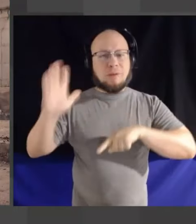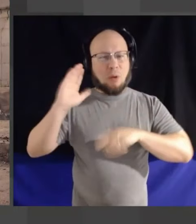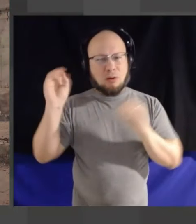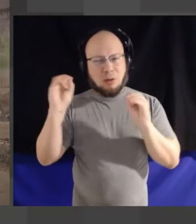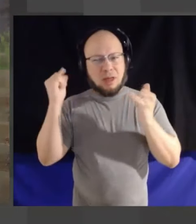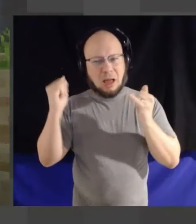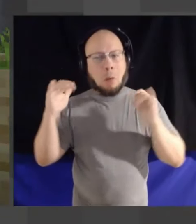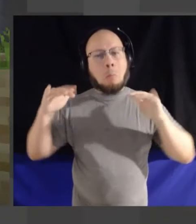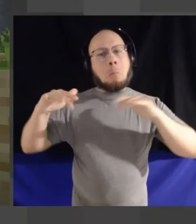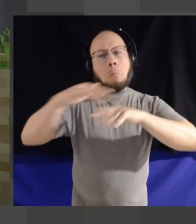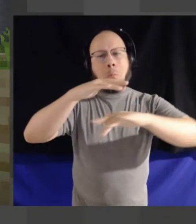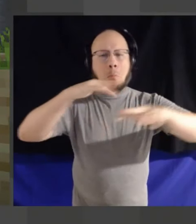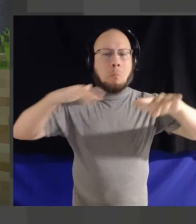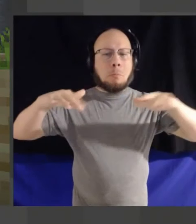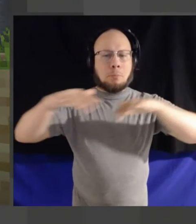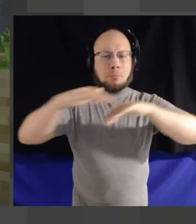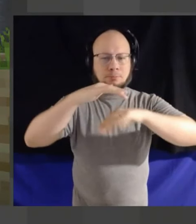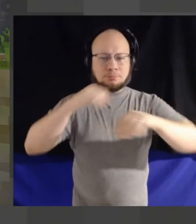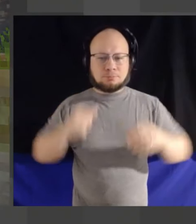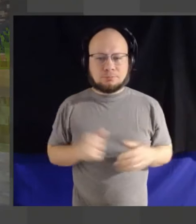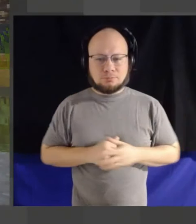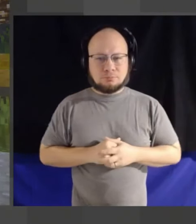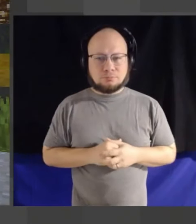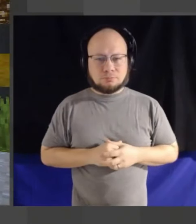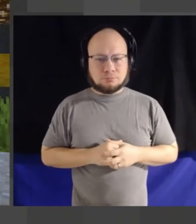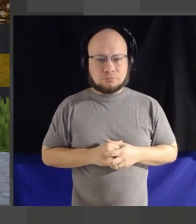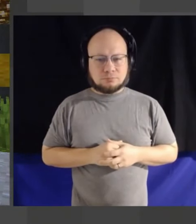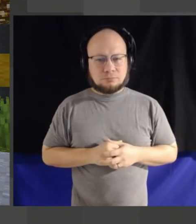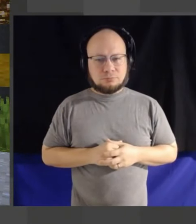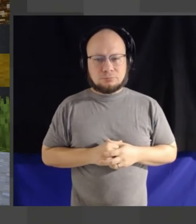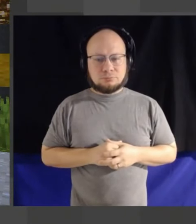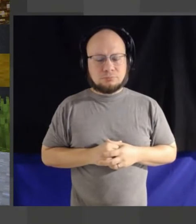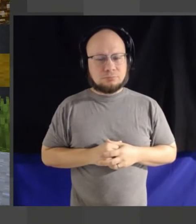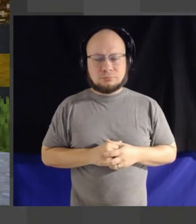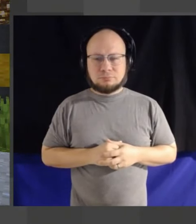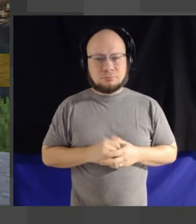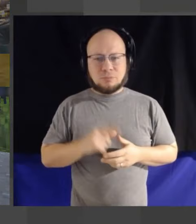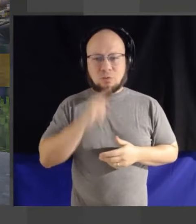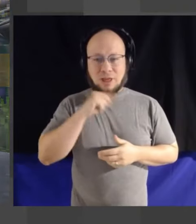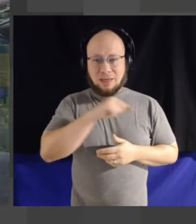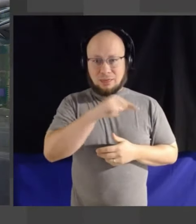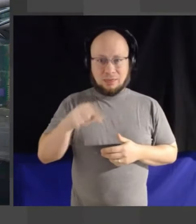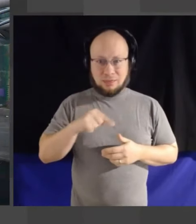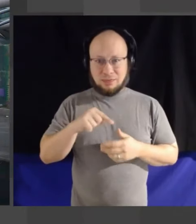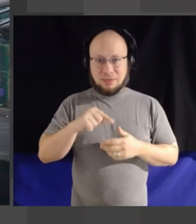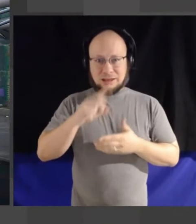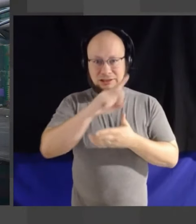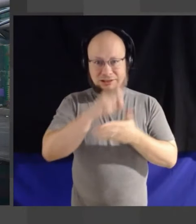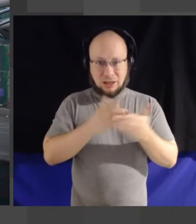FREQUENTED THAN BEFORE. IT SEEMED KIND OF UNBELIEVABLE